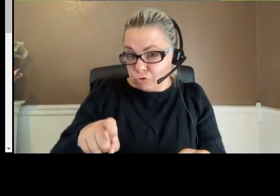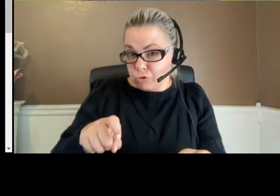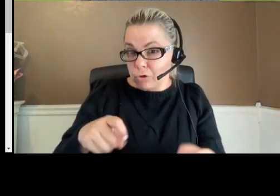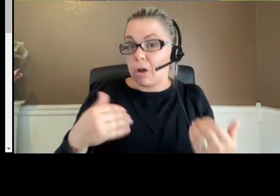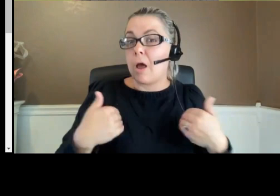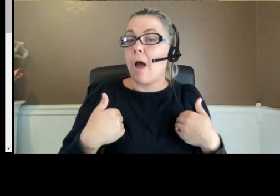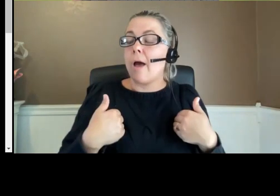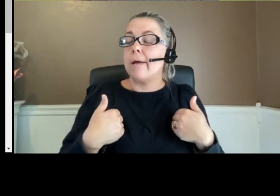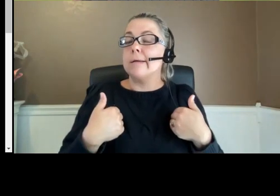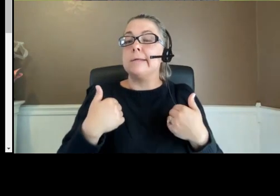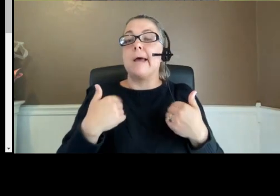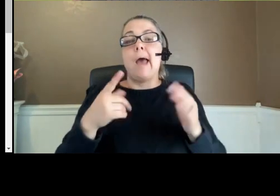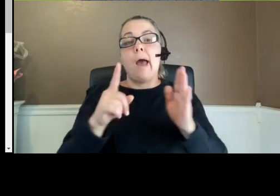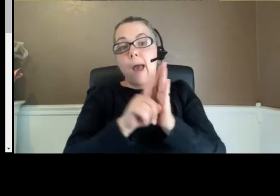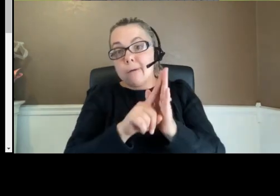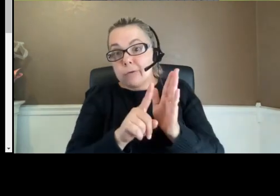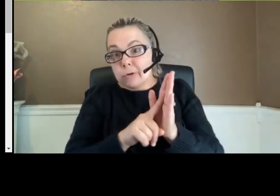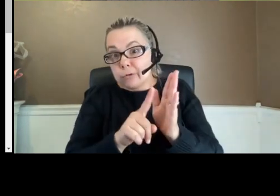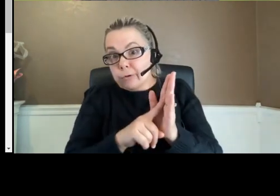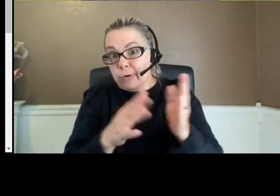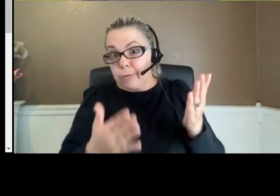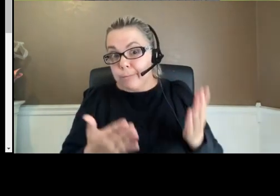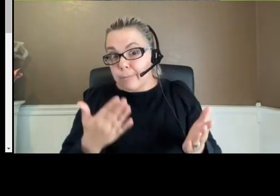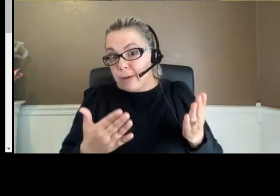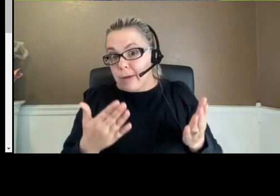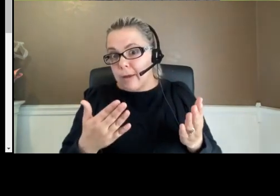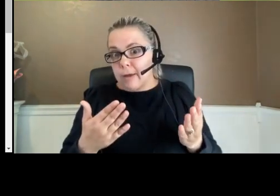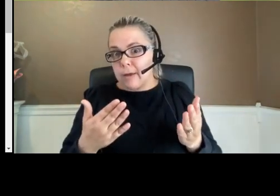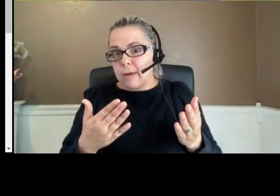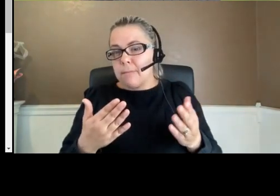types of things that maybe should be headings that looks for big text and not too much of it.